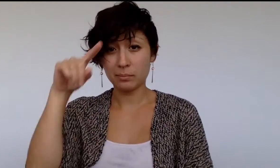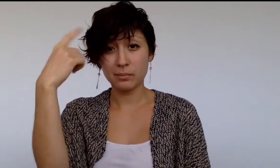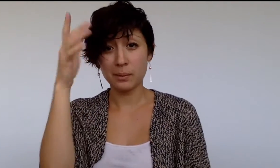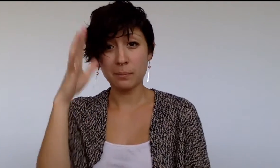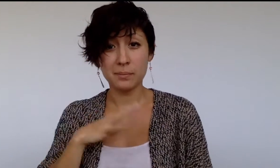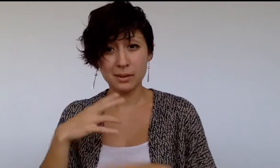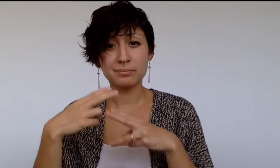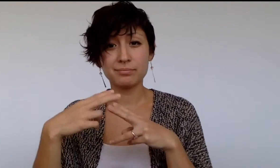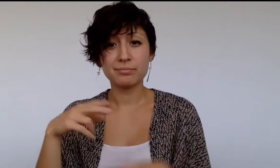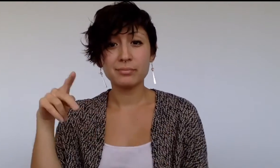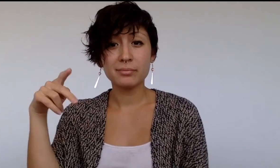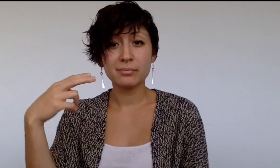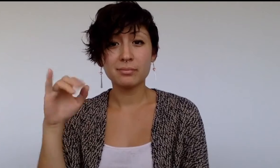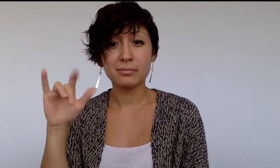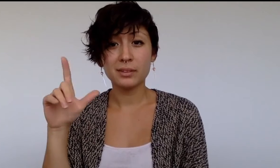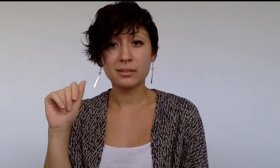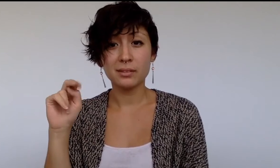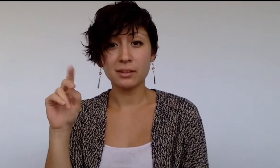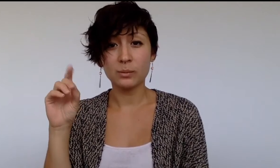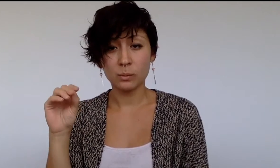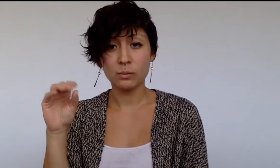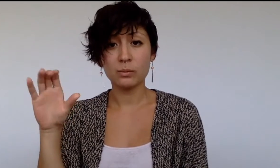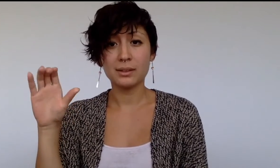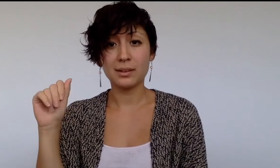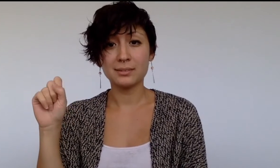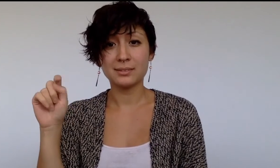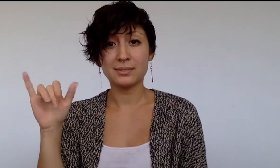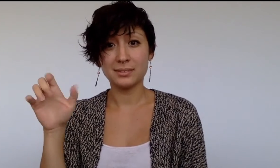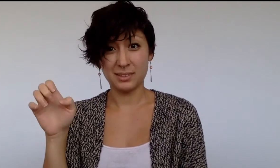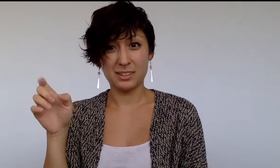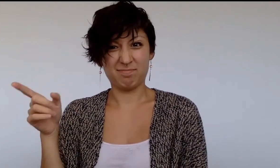a Black man named Philando Castile